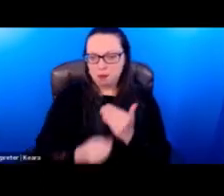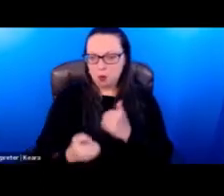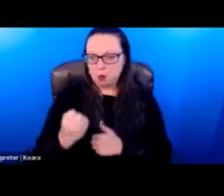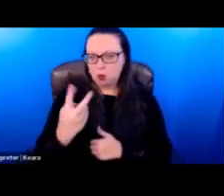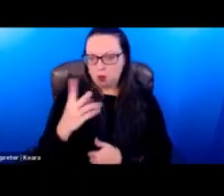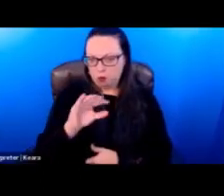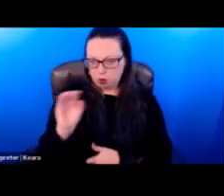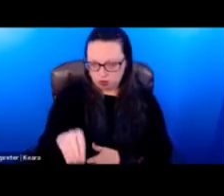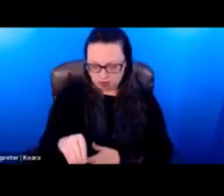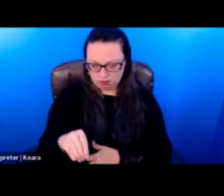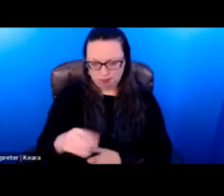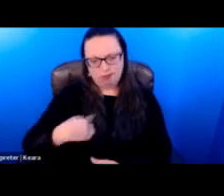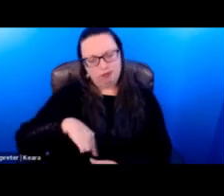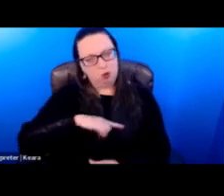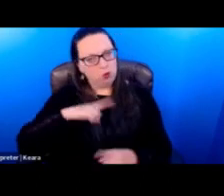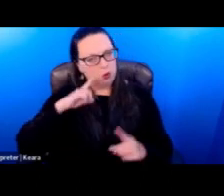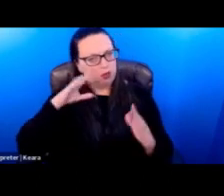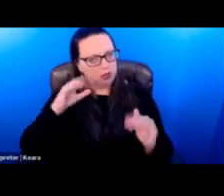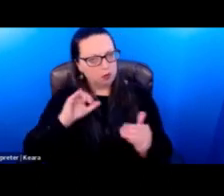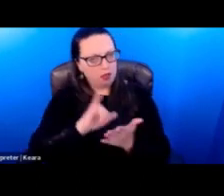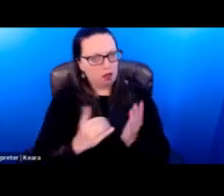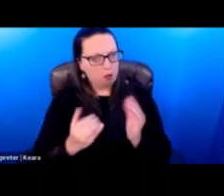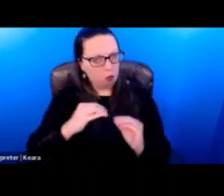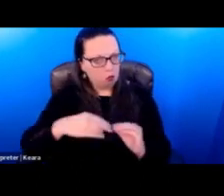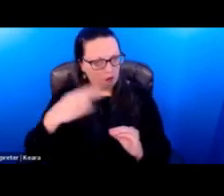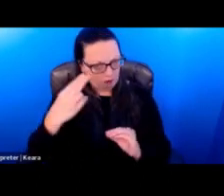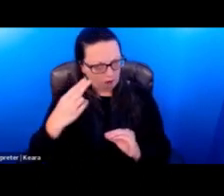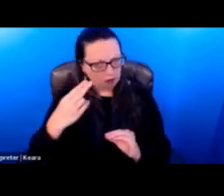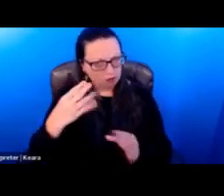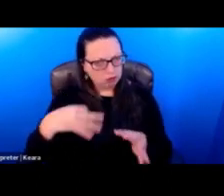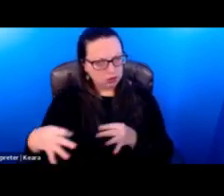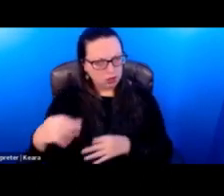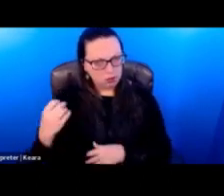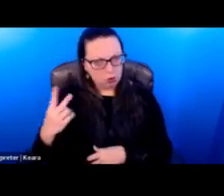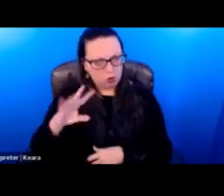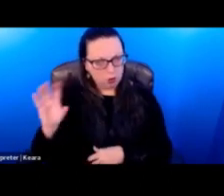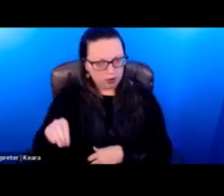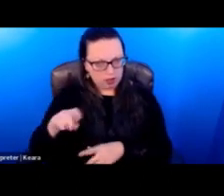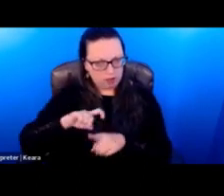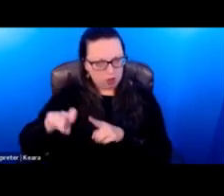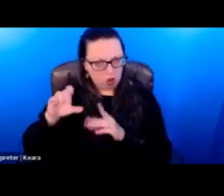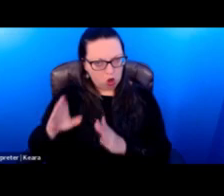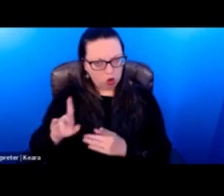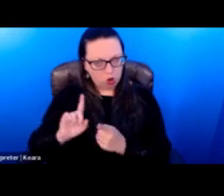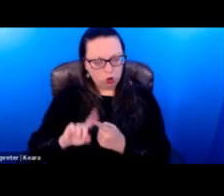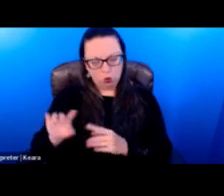we would expect that to be higher rather than 12%. For those callers to the No Wrong Door hotline probably I would